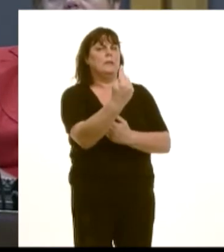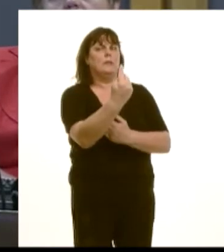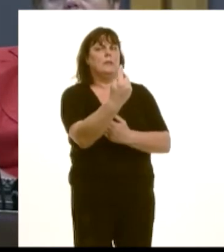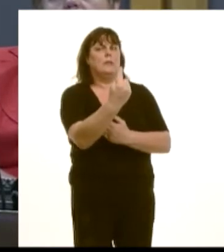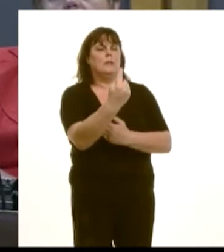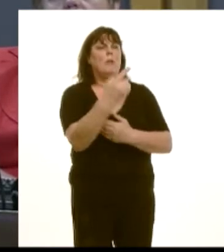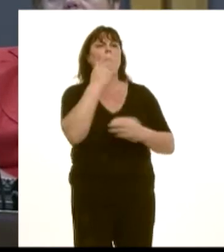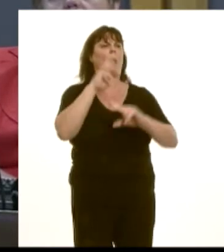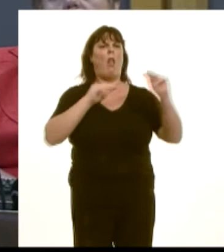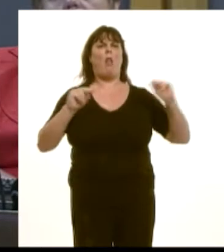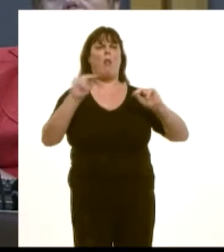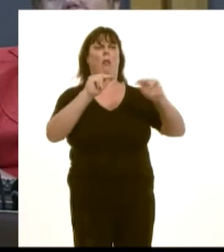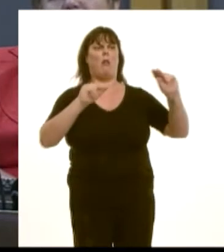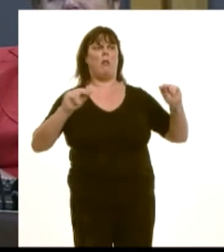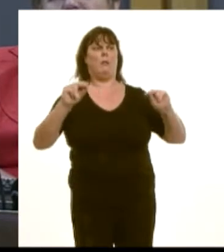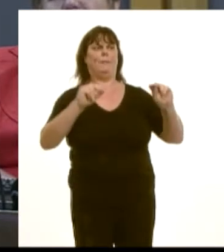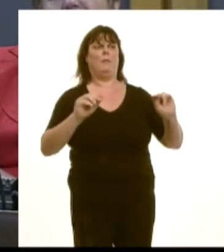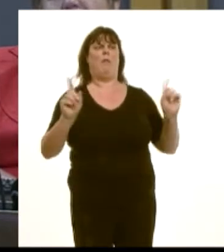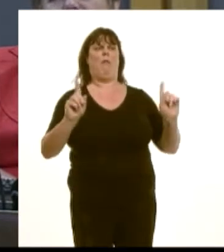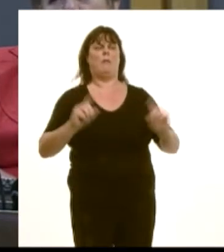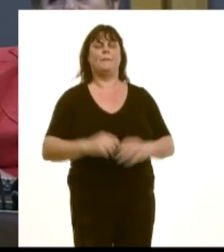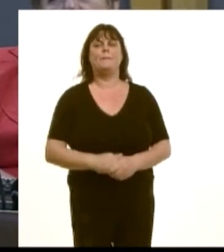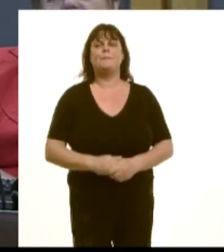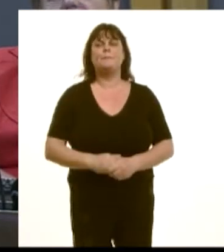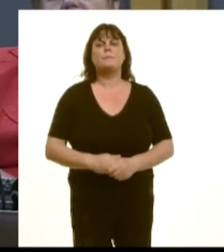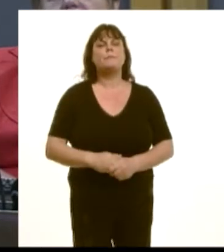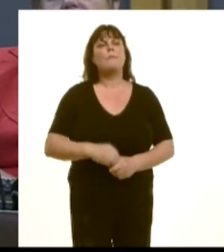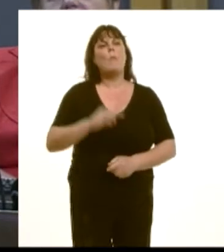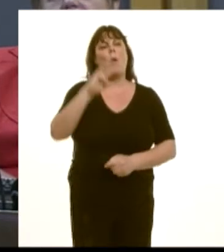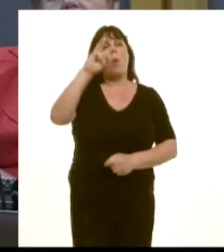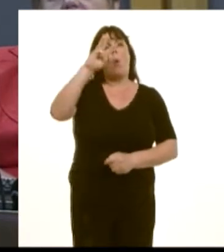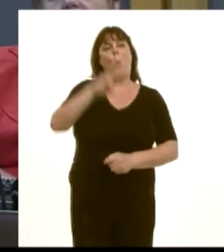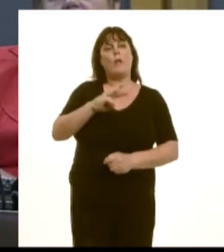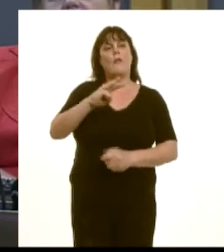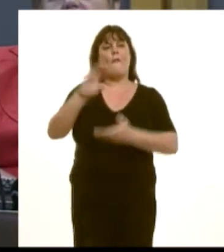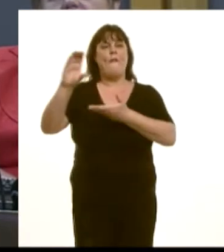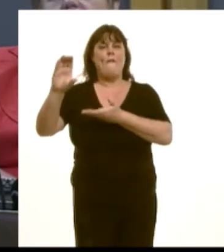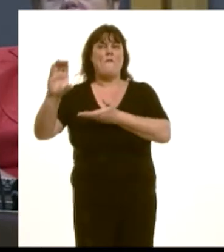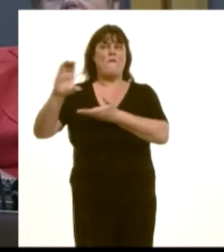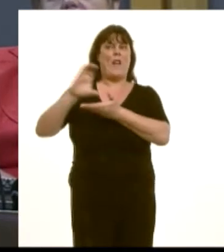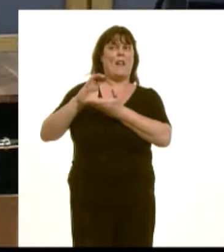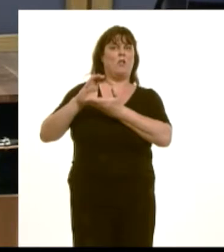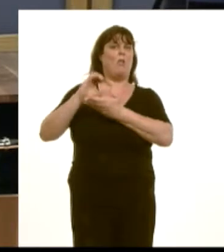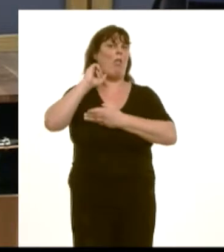also want to end Wales's financial dependence. How can we do that with one hand tied behind